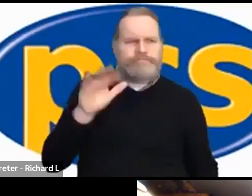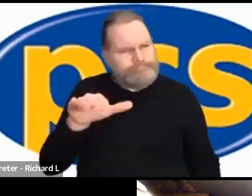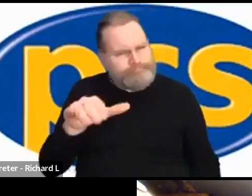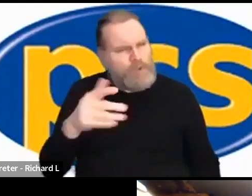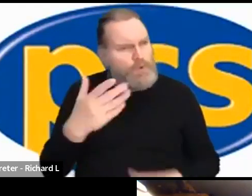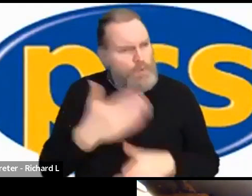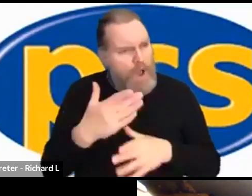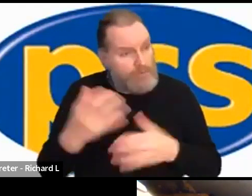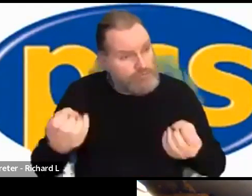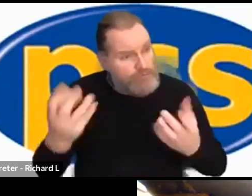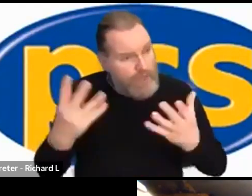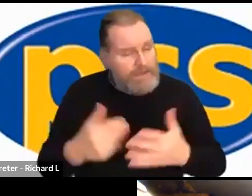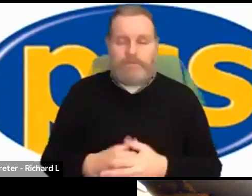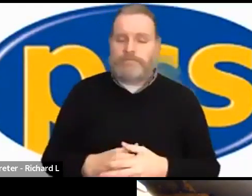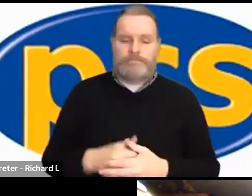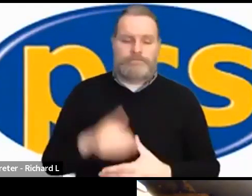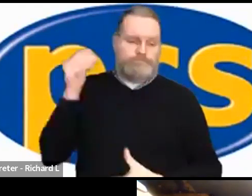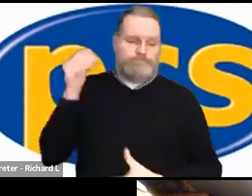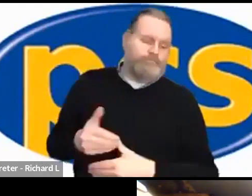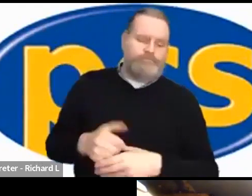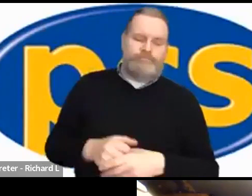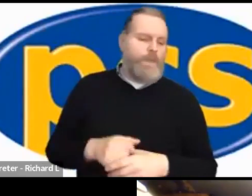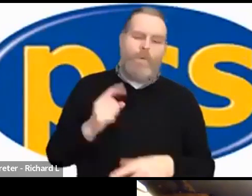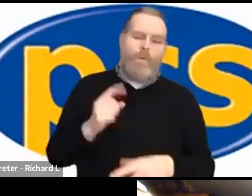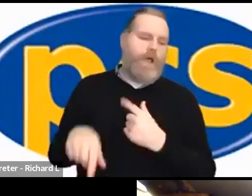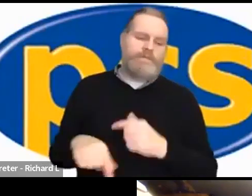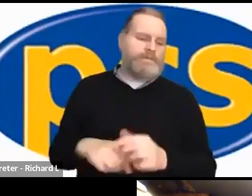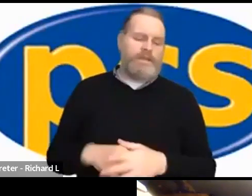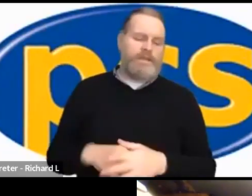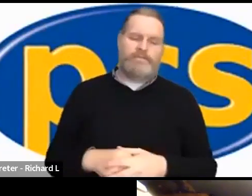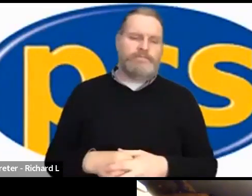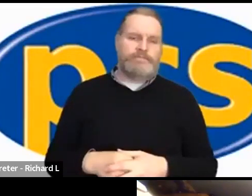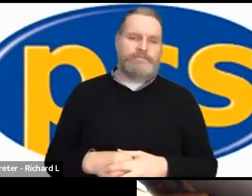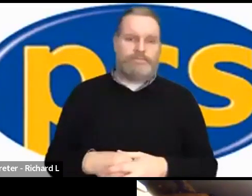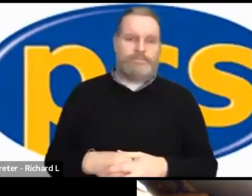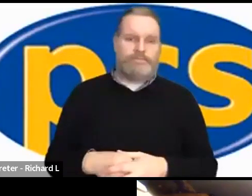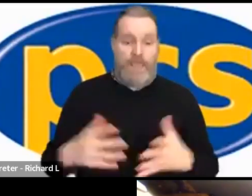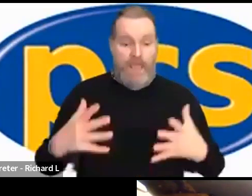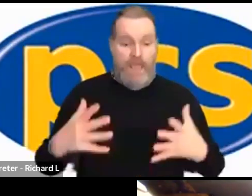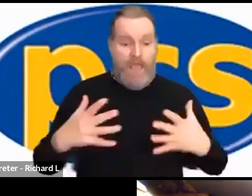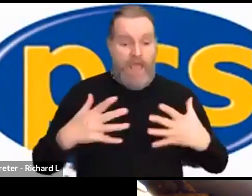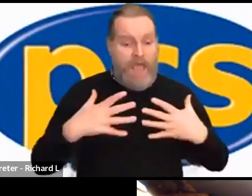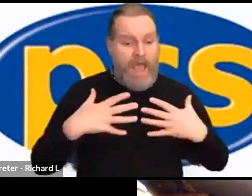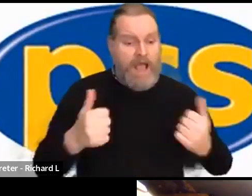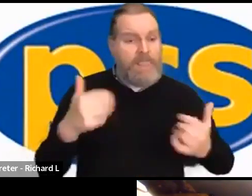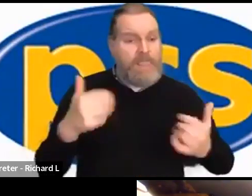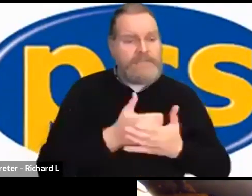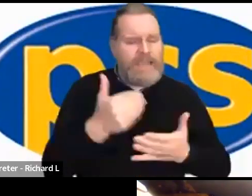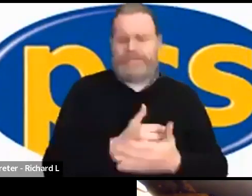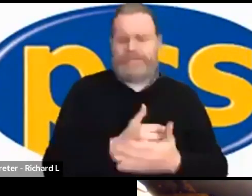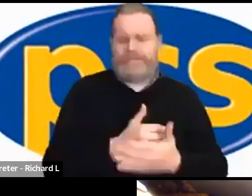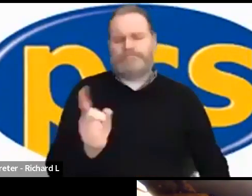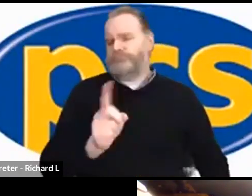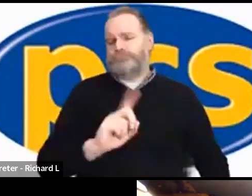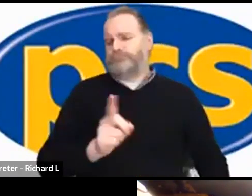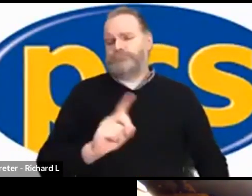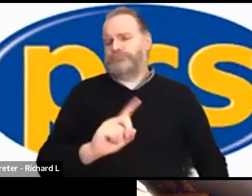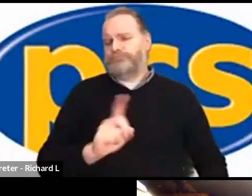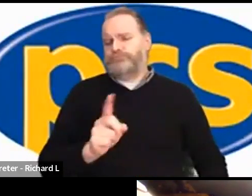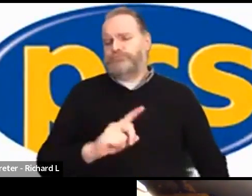answer because I don't think we need to do think we need to do that at all and you and you certainly don't and you certainly don't need to for any health and safety reasons. . Reasons